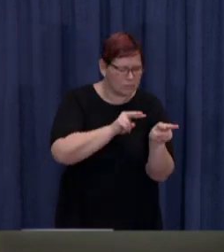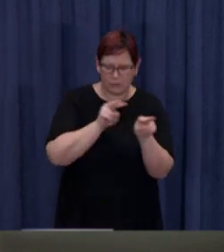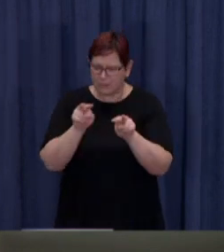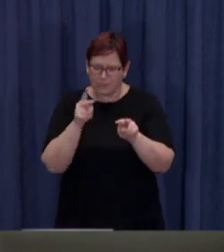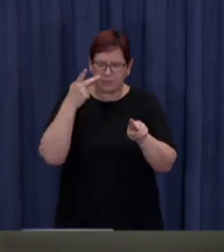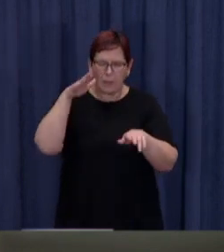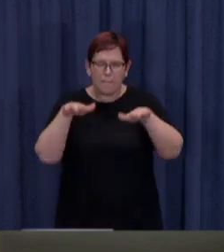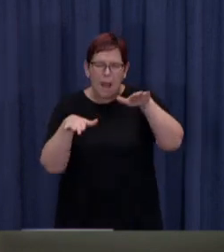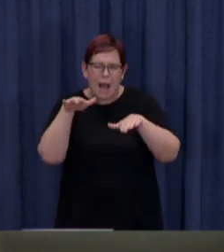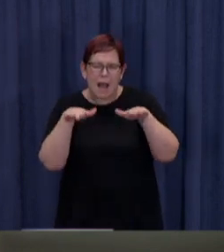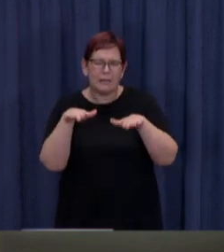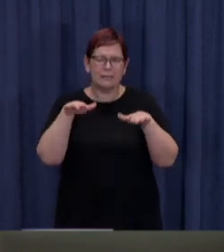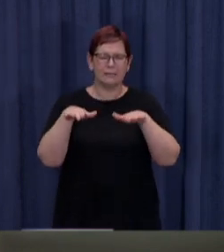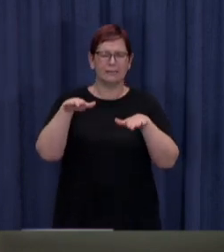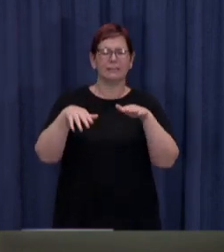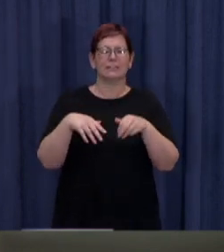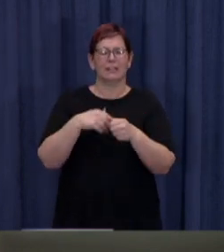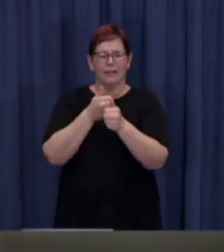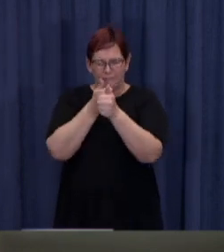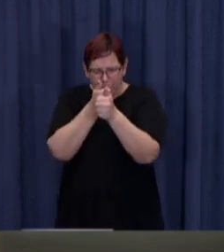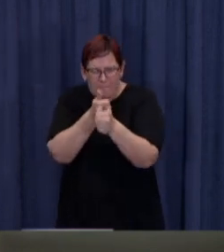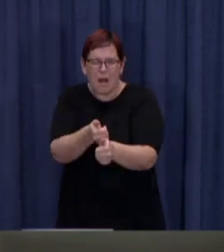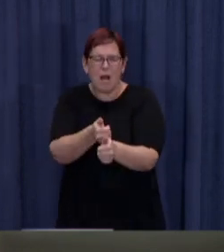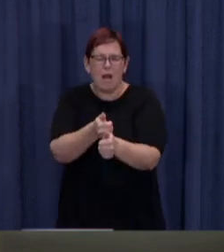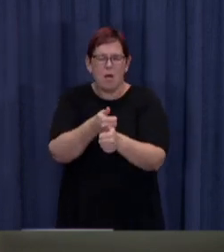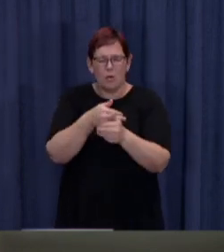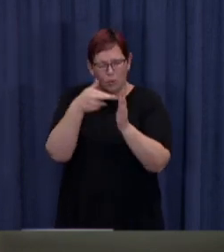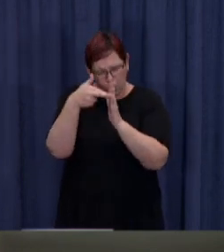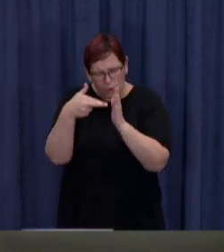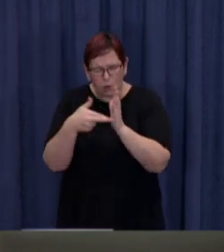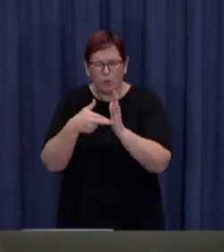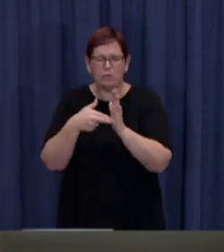out so clearly and so unambiguously by our professionals our health care